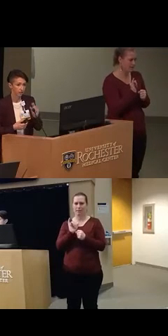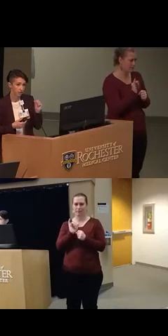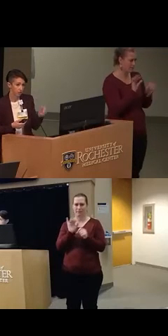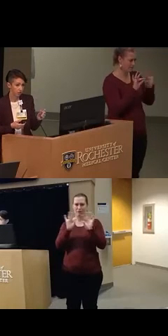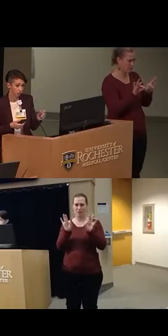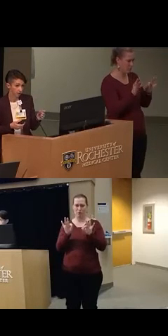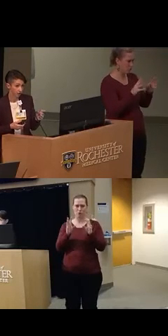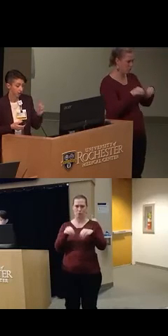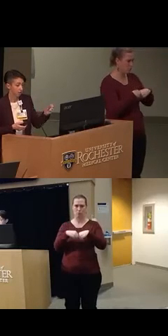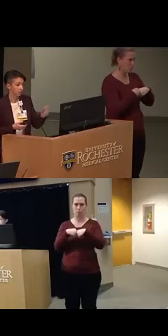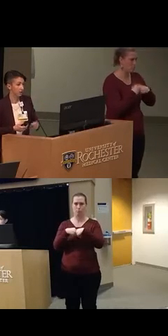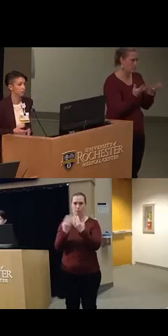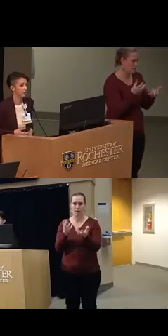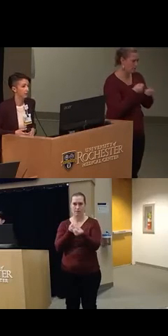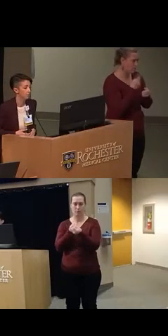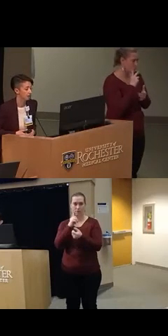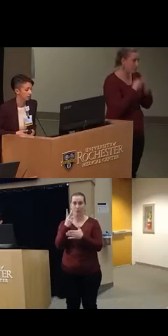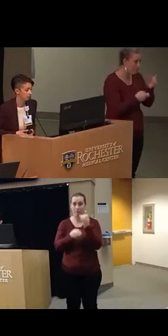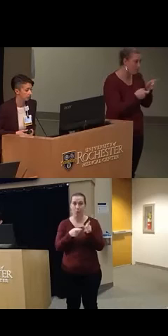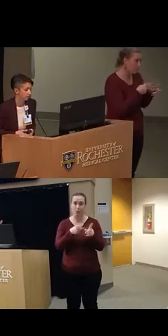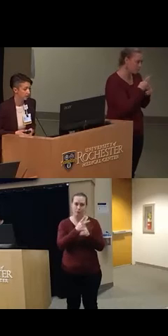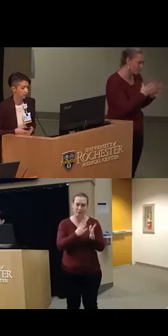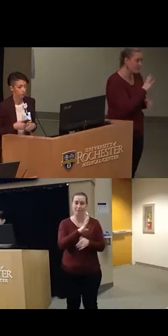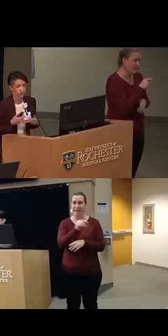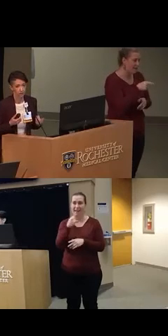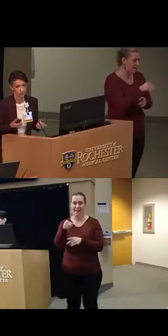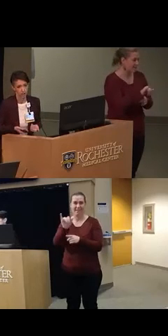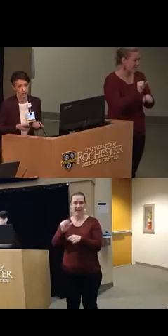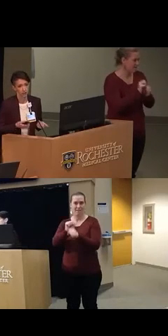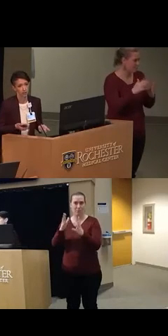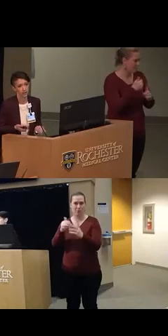only to the supervisor but to that employee that may be at risk so this model is actually being